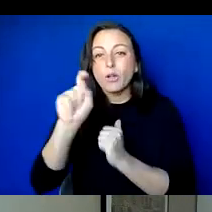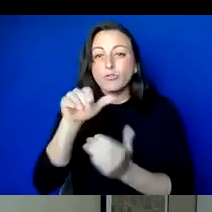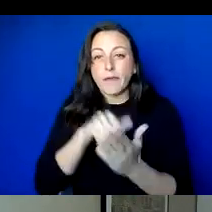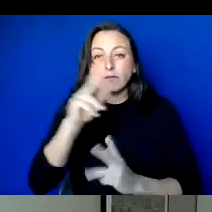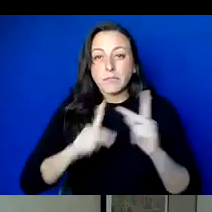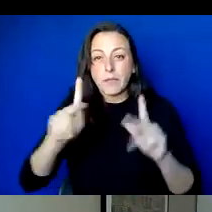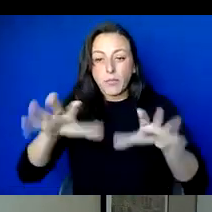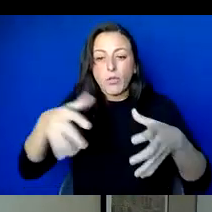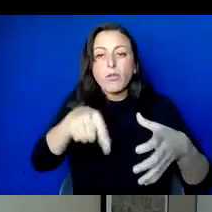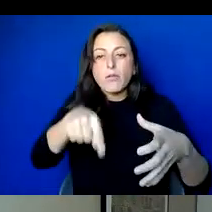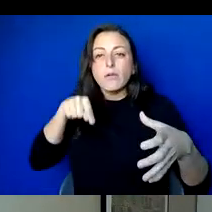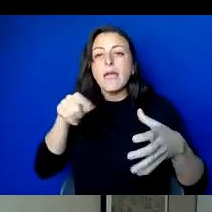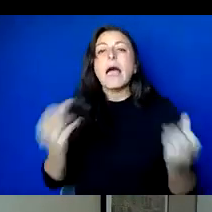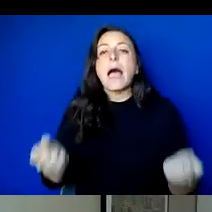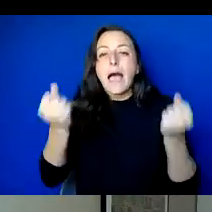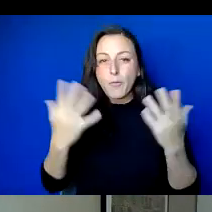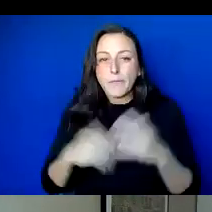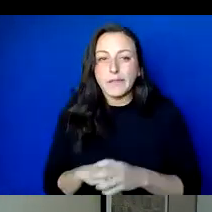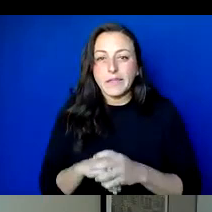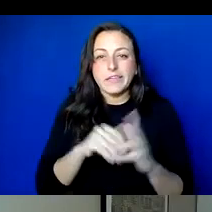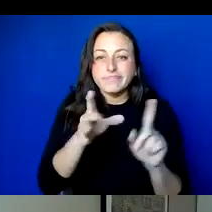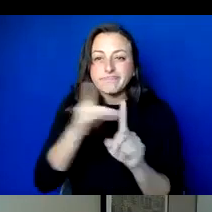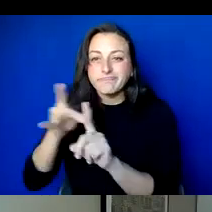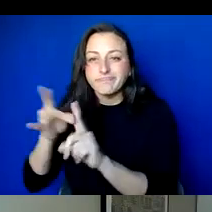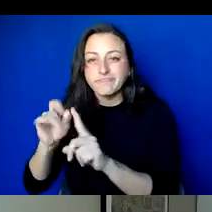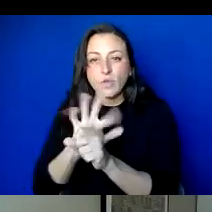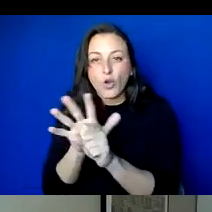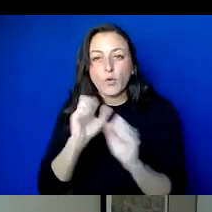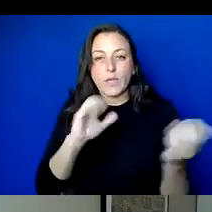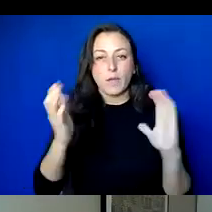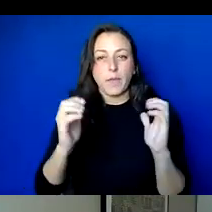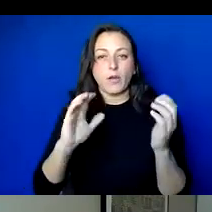compare the rates in Colorado to other states. And what you can see here is that Colorado's towards